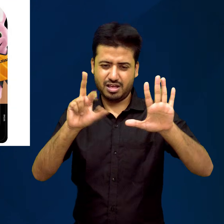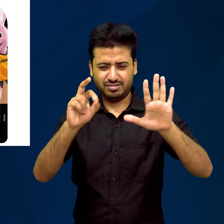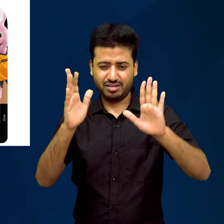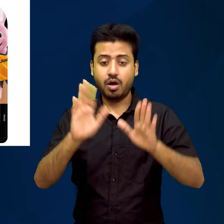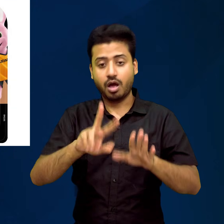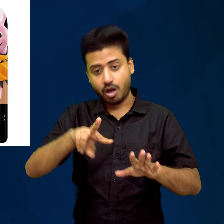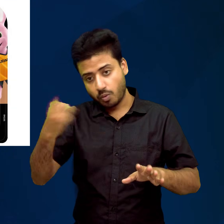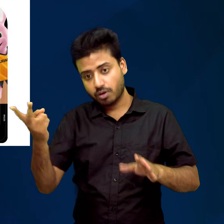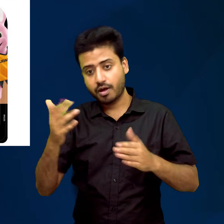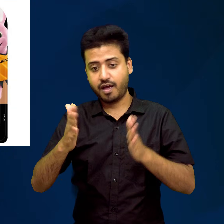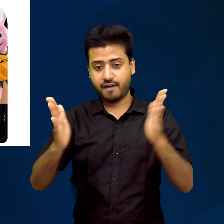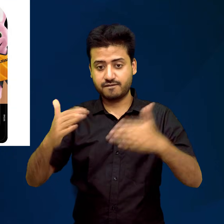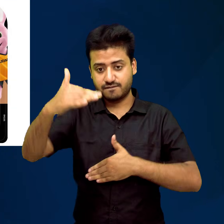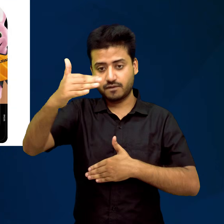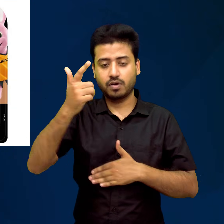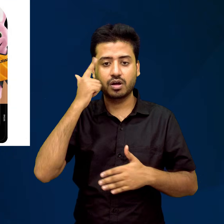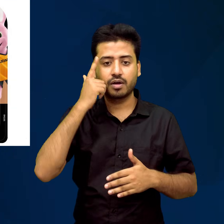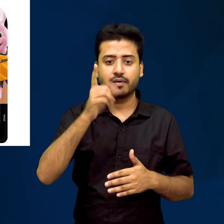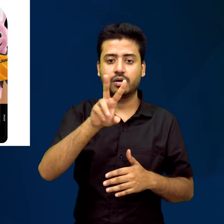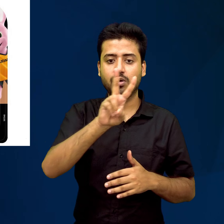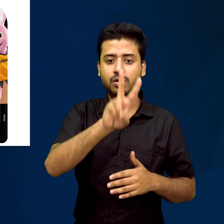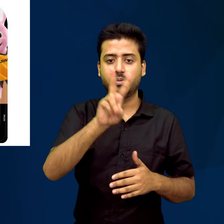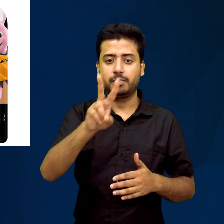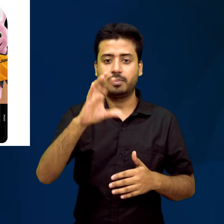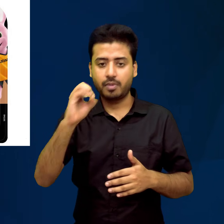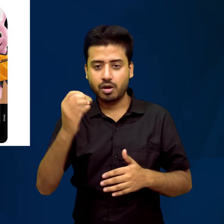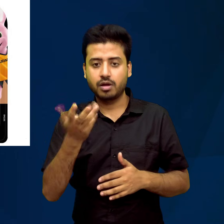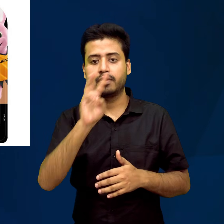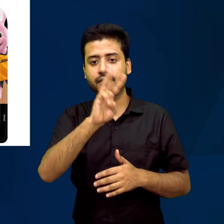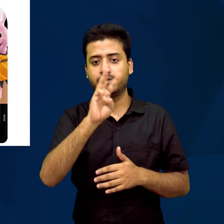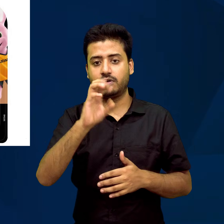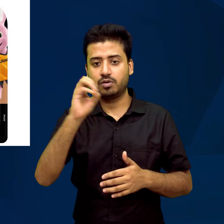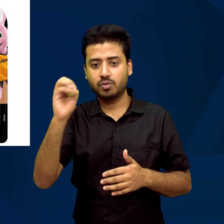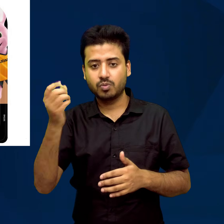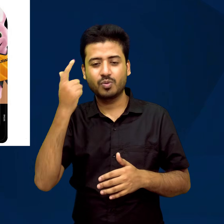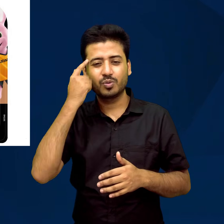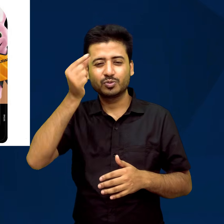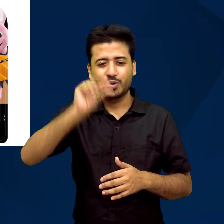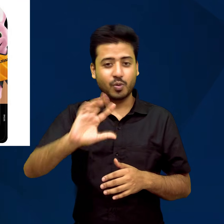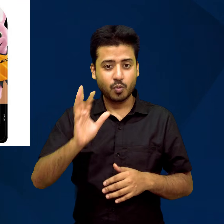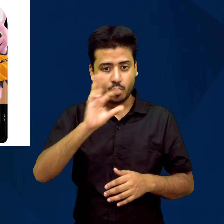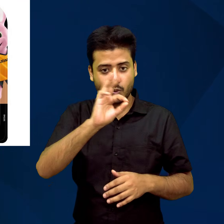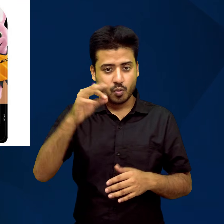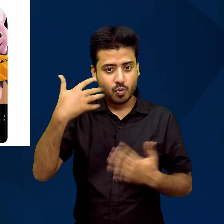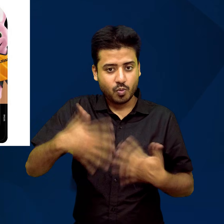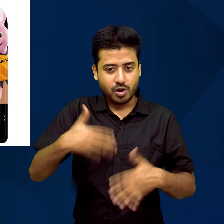indicating its brand and size like AA or AAA before being tested for voltage and packaged